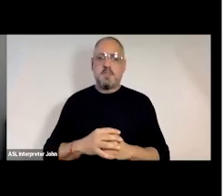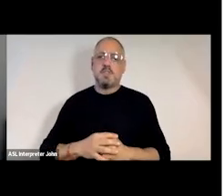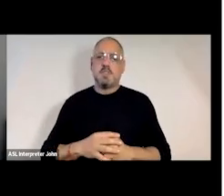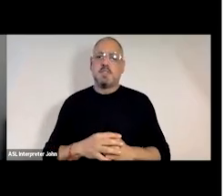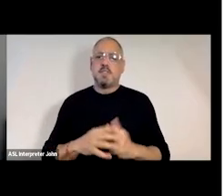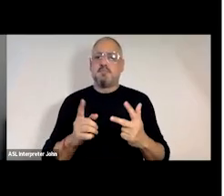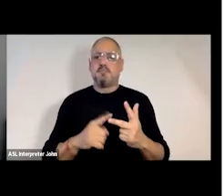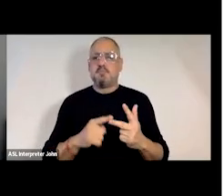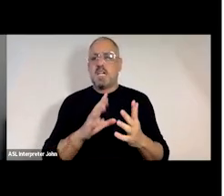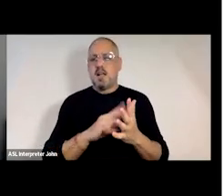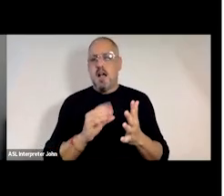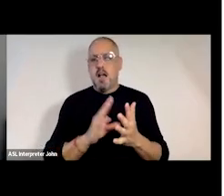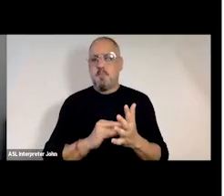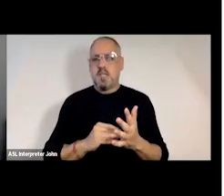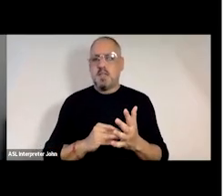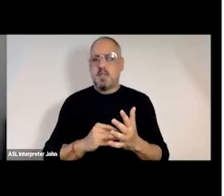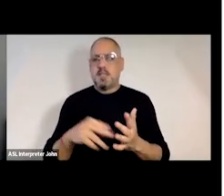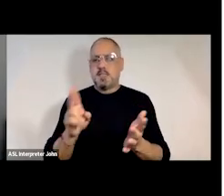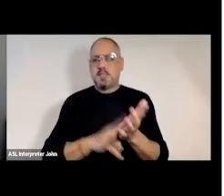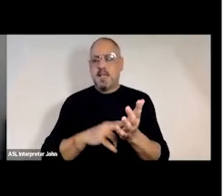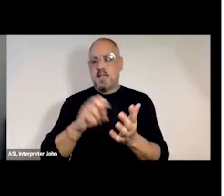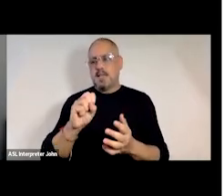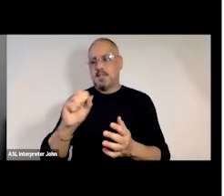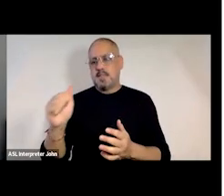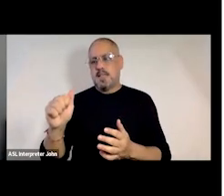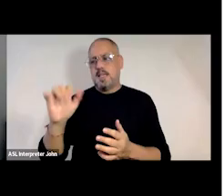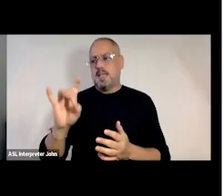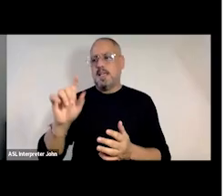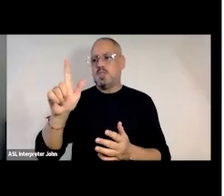and then a copy of the signed SSA-827 form.